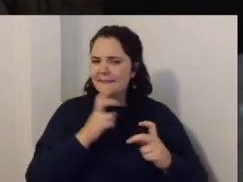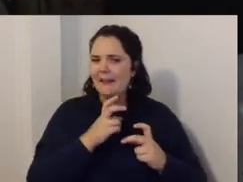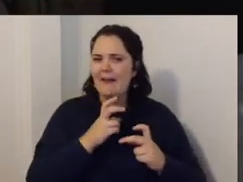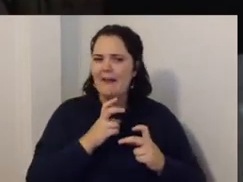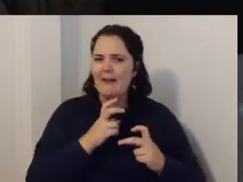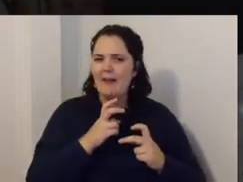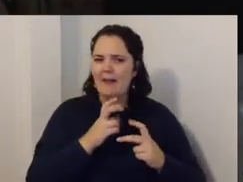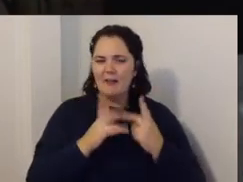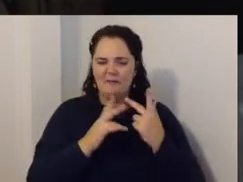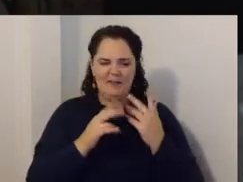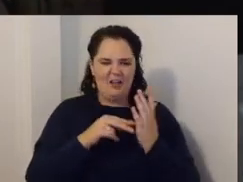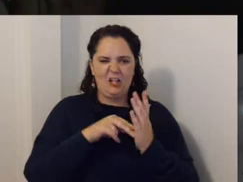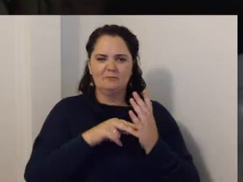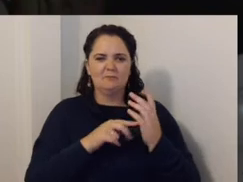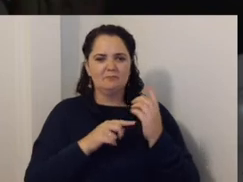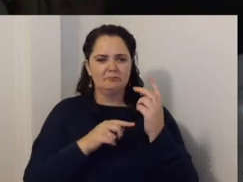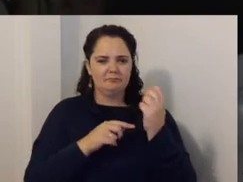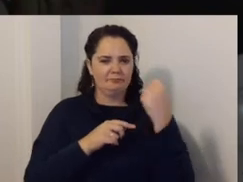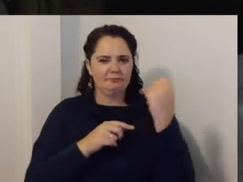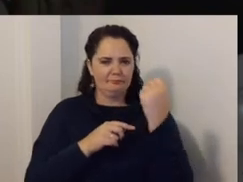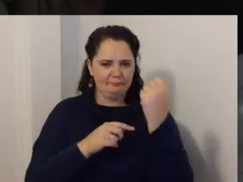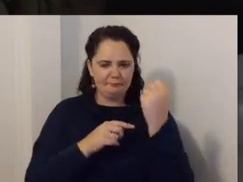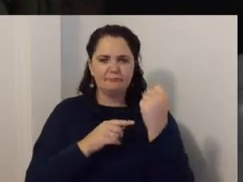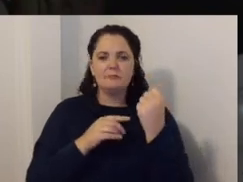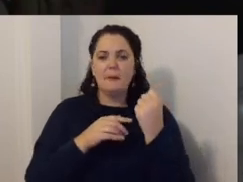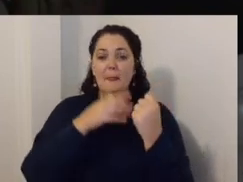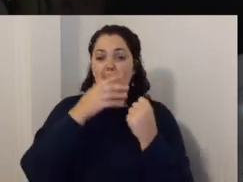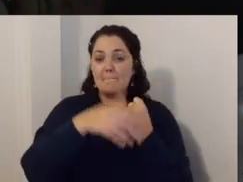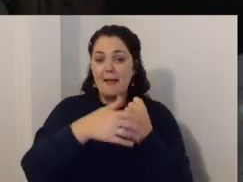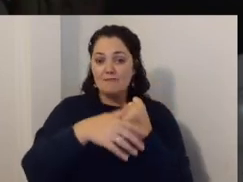so you get a strong emphasis of the the highlights that are on the figure